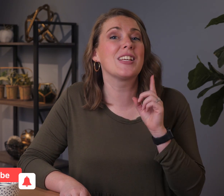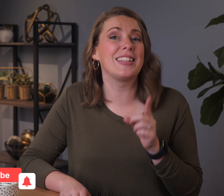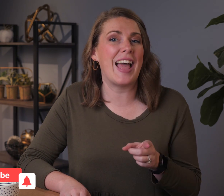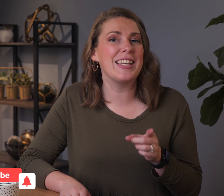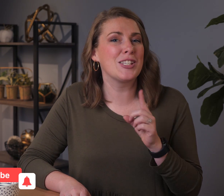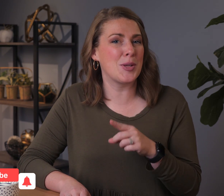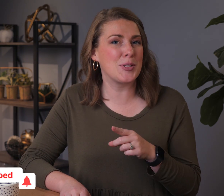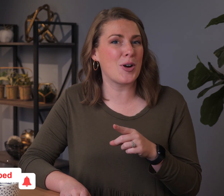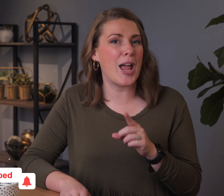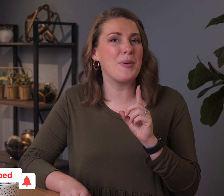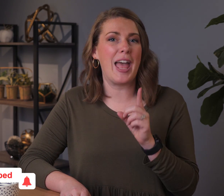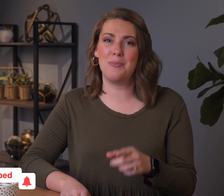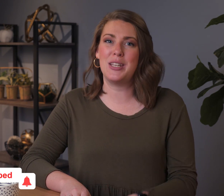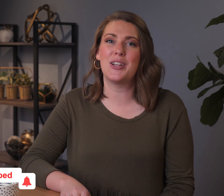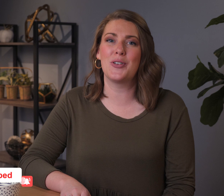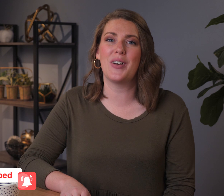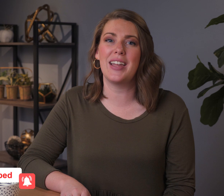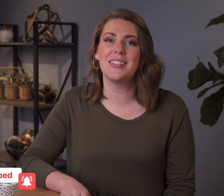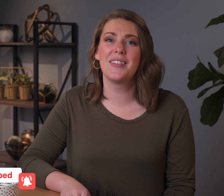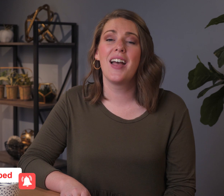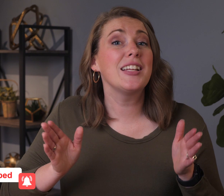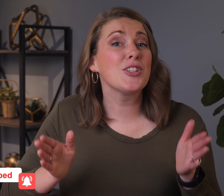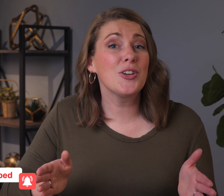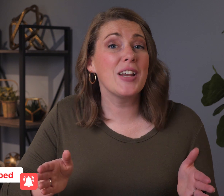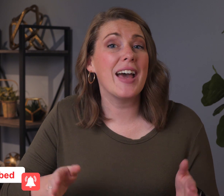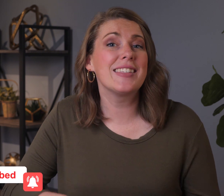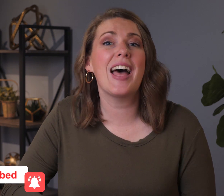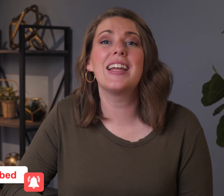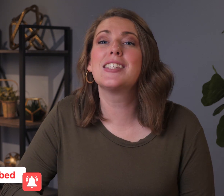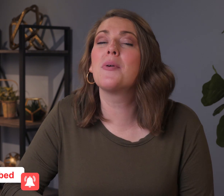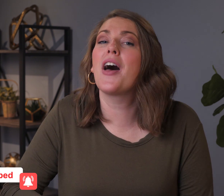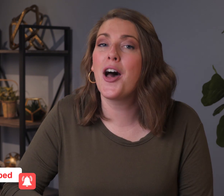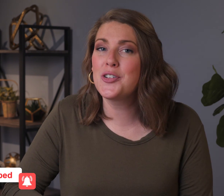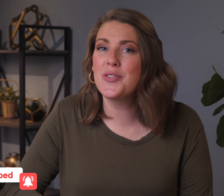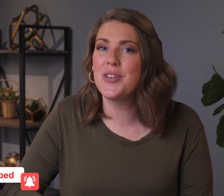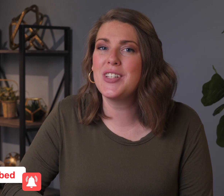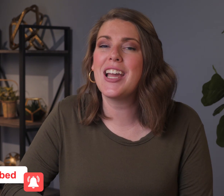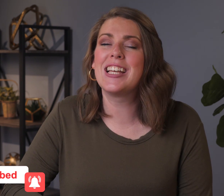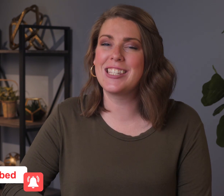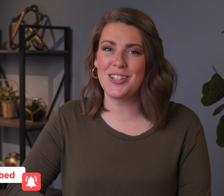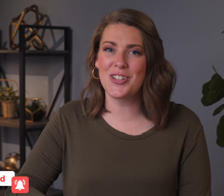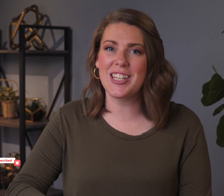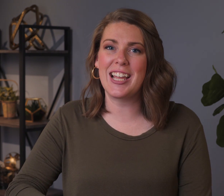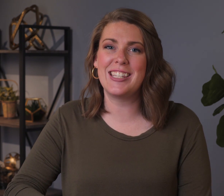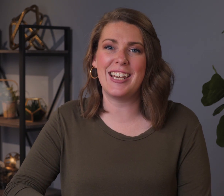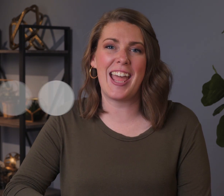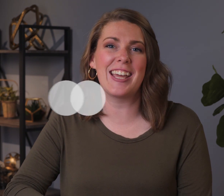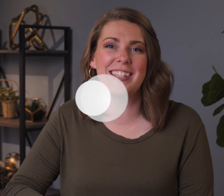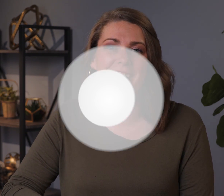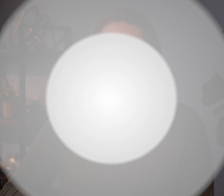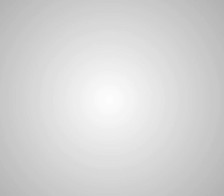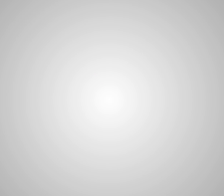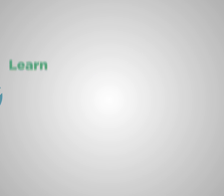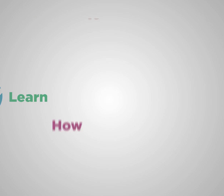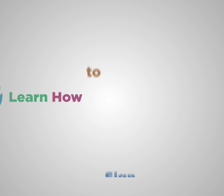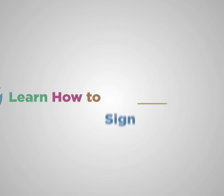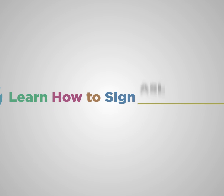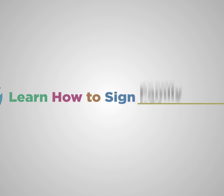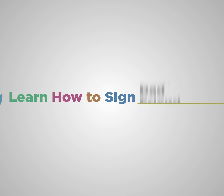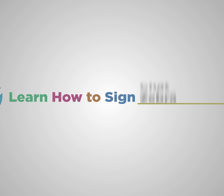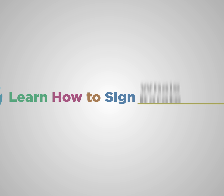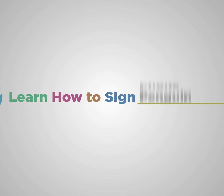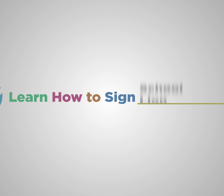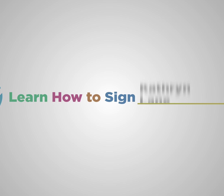to like subscribe and be notified. Let's learn how to sign some of the 150 essential signs in ASL.